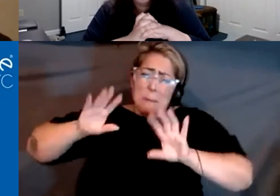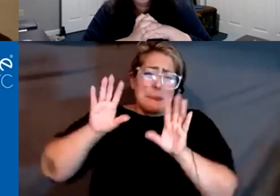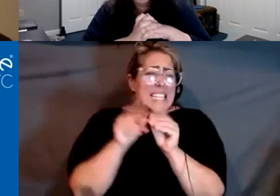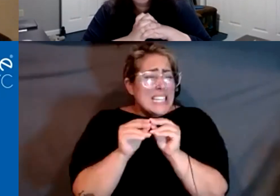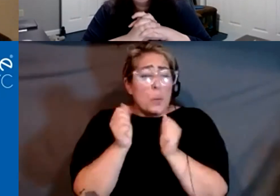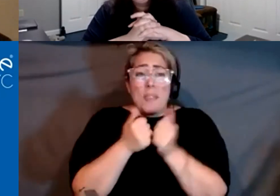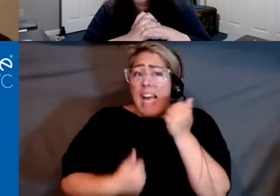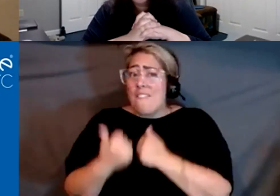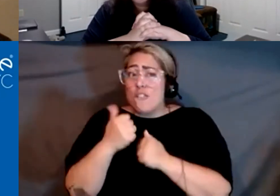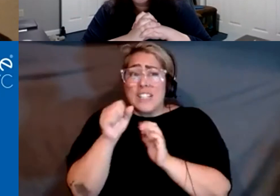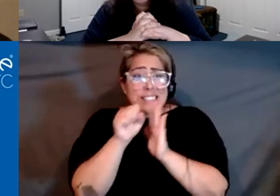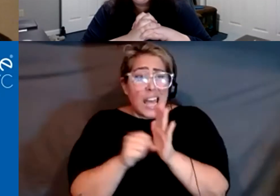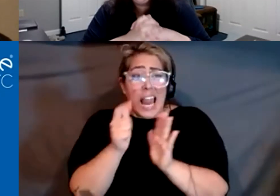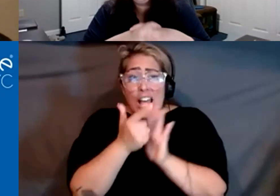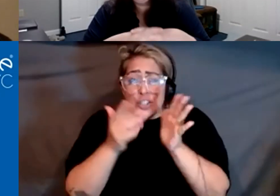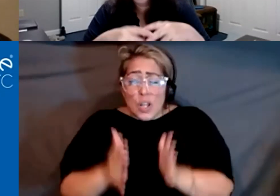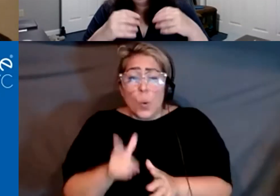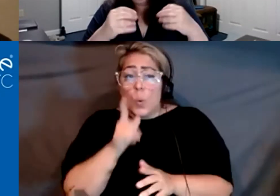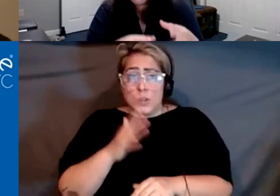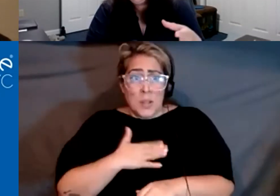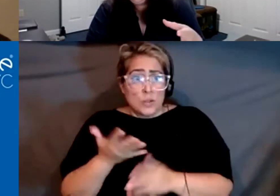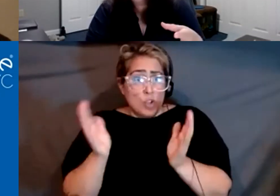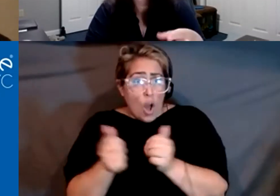say -- thanks